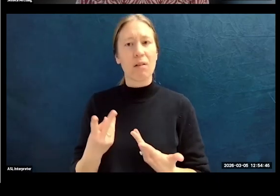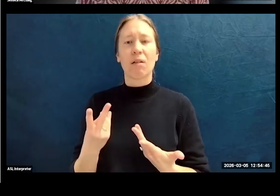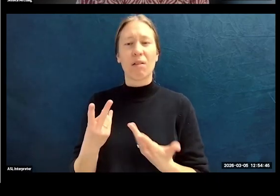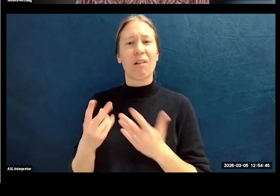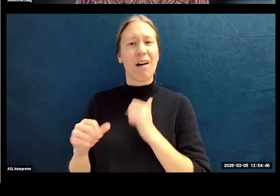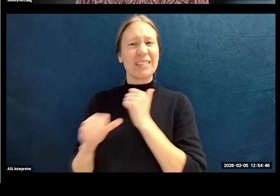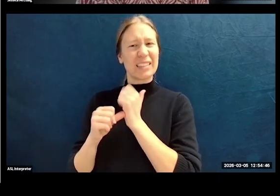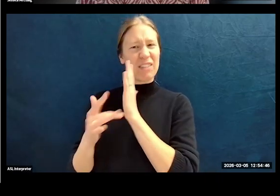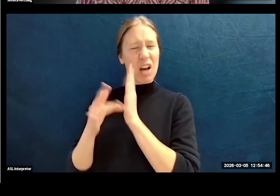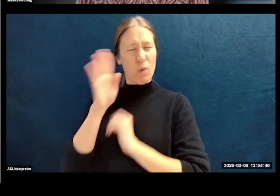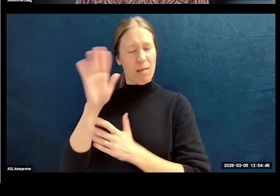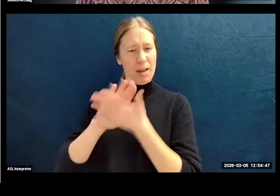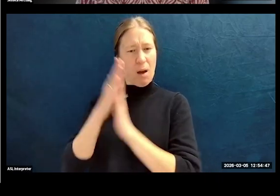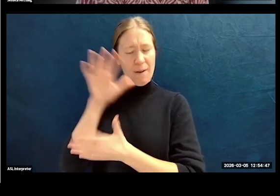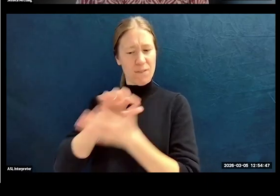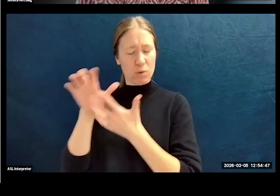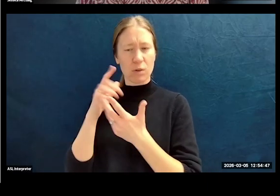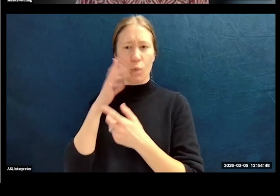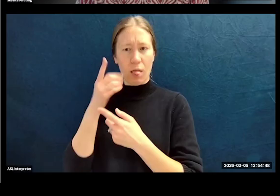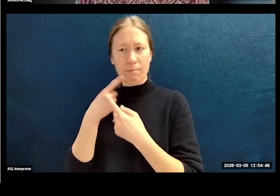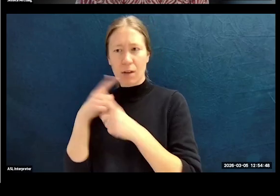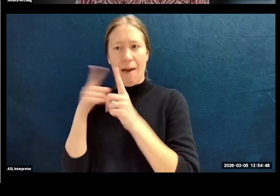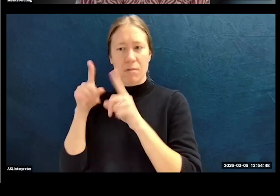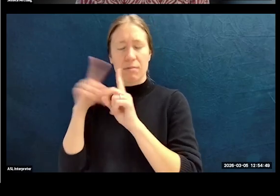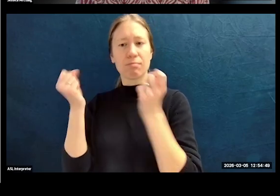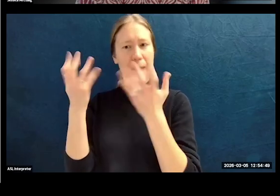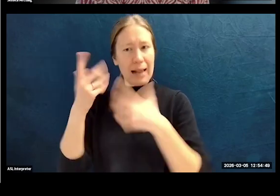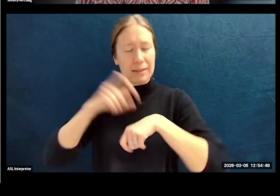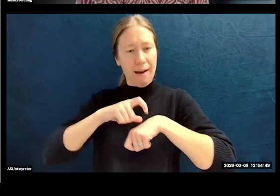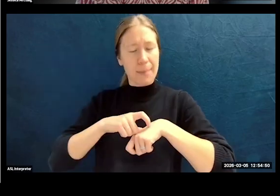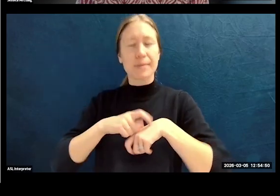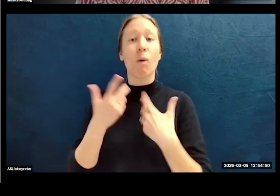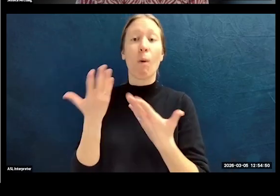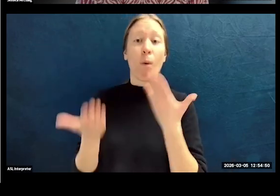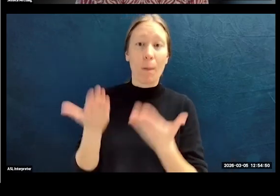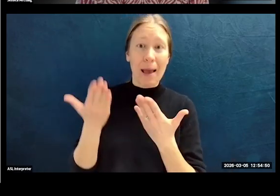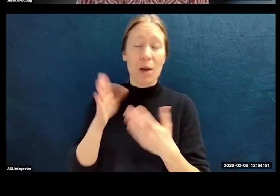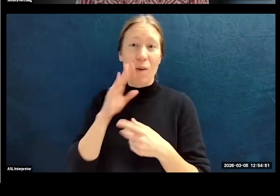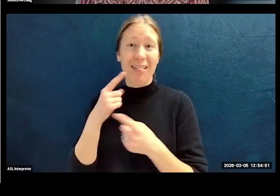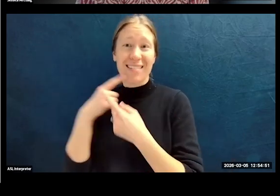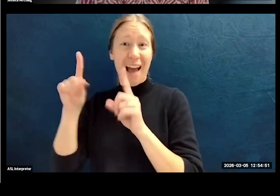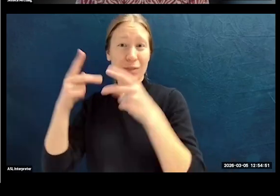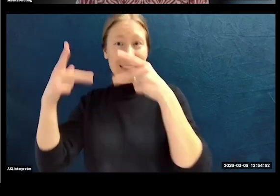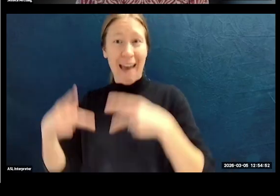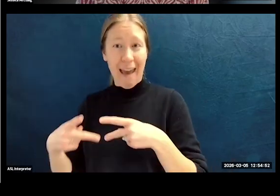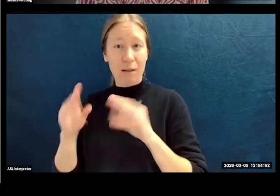to get confused and be announcing things multiple times, or be announcing tags when there's no content associated with the tag.